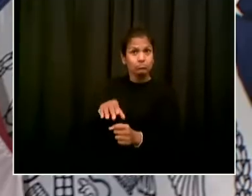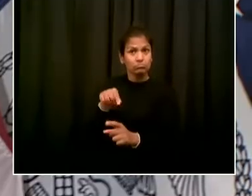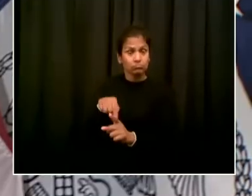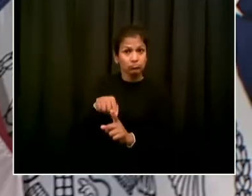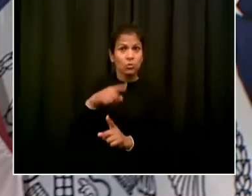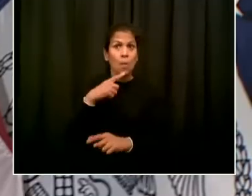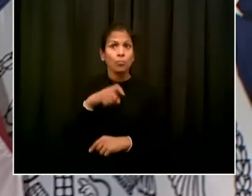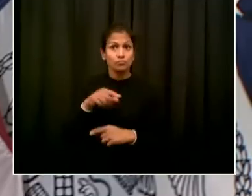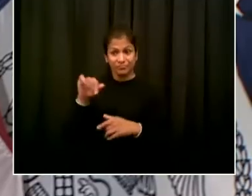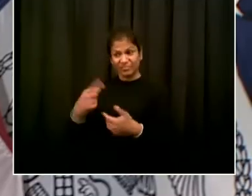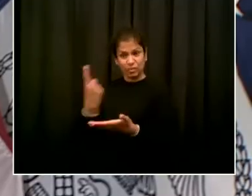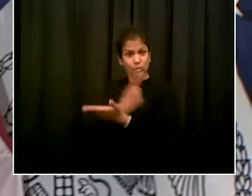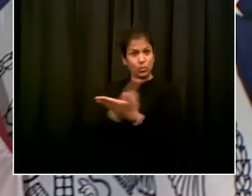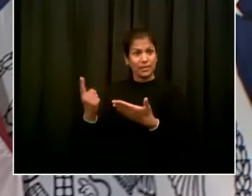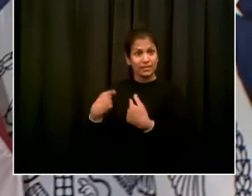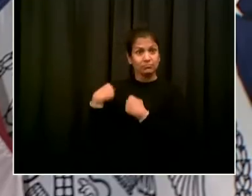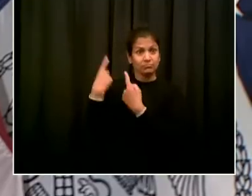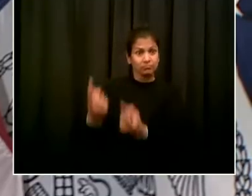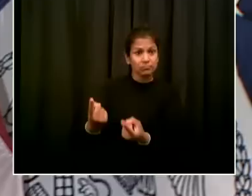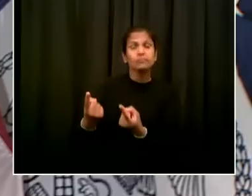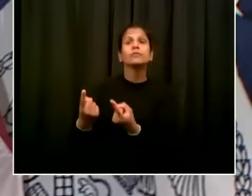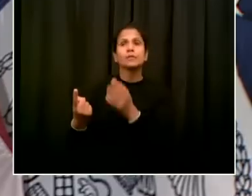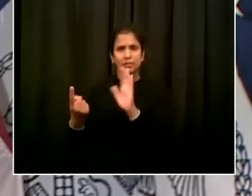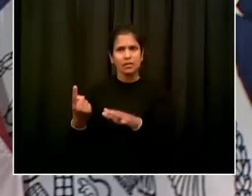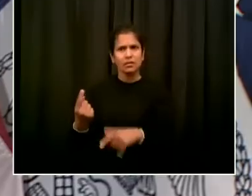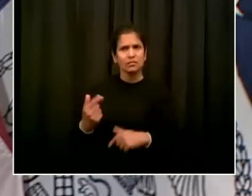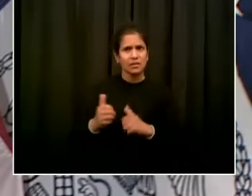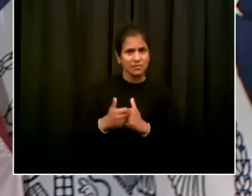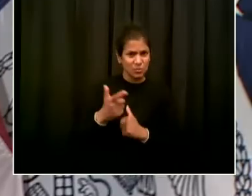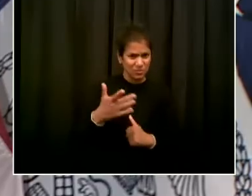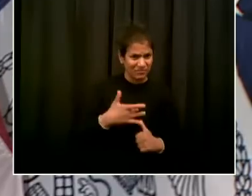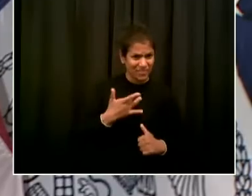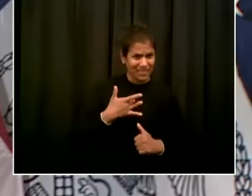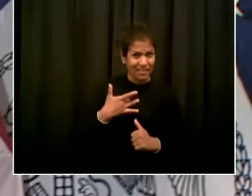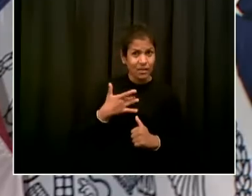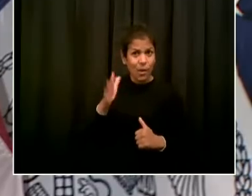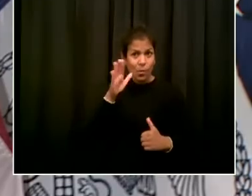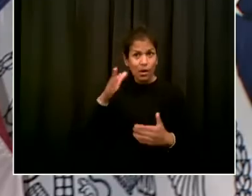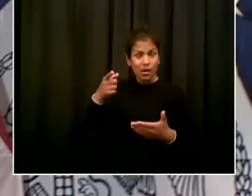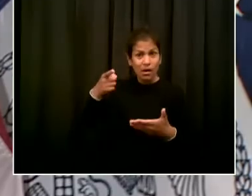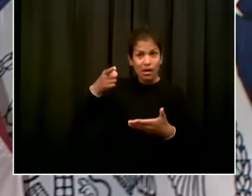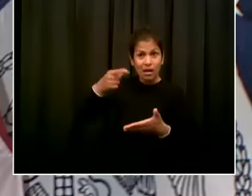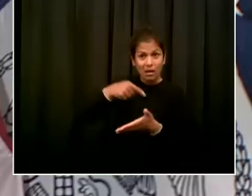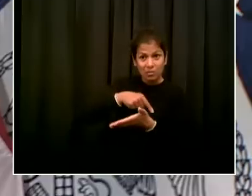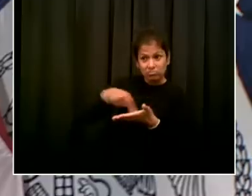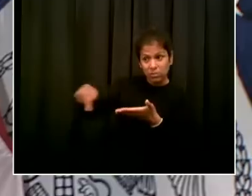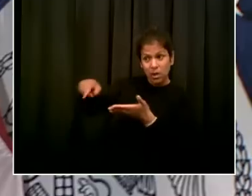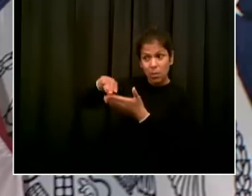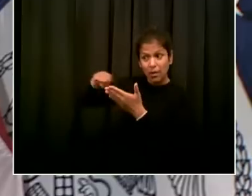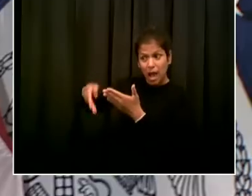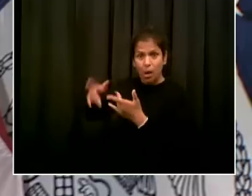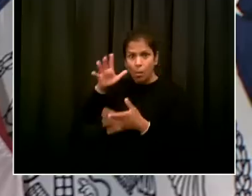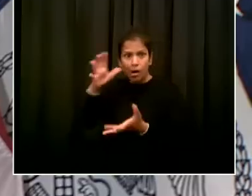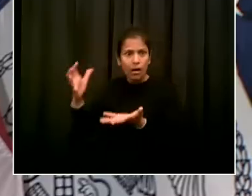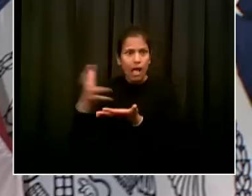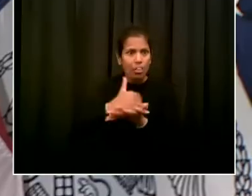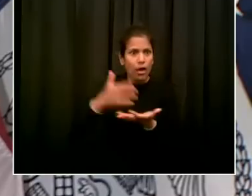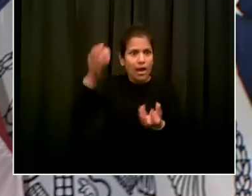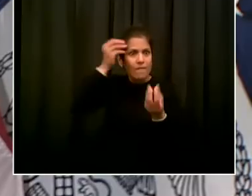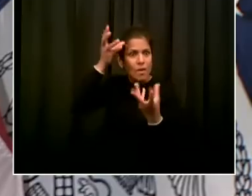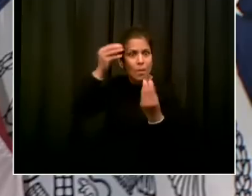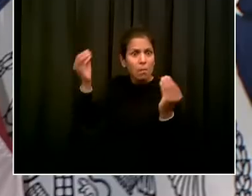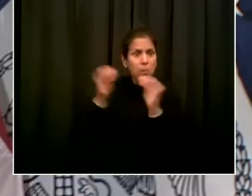THE END OF THIS